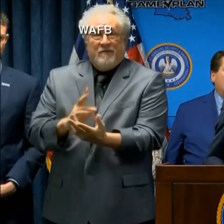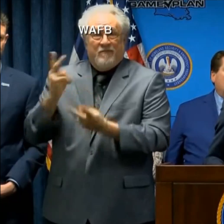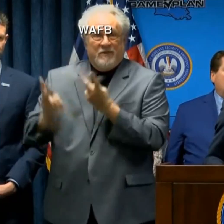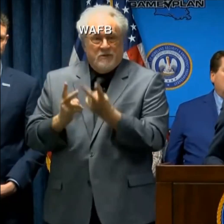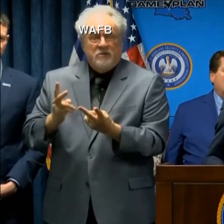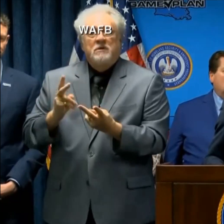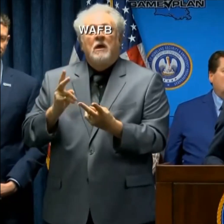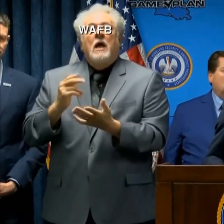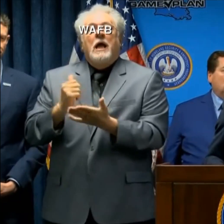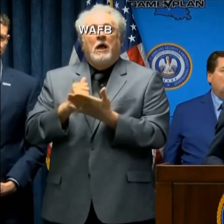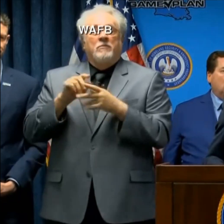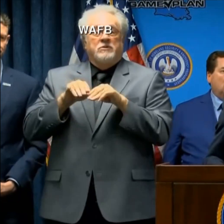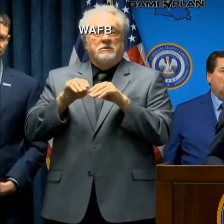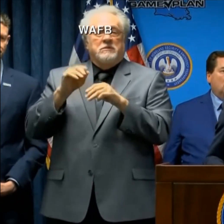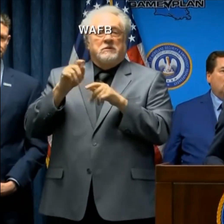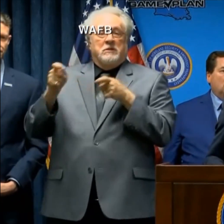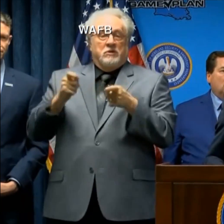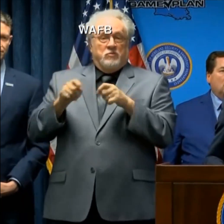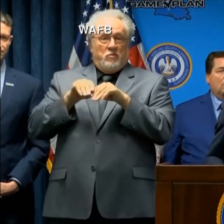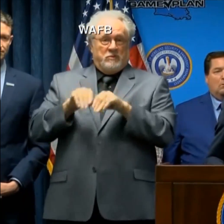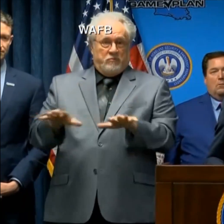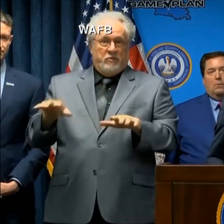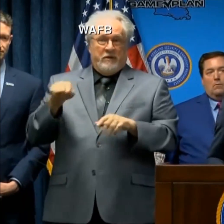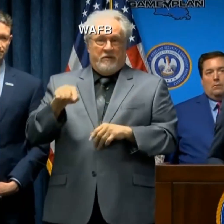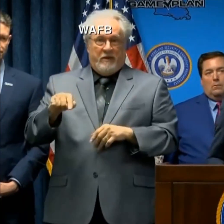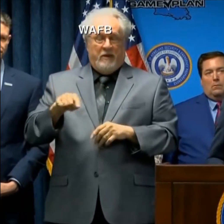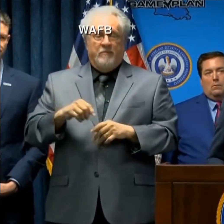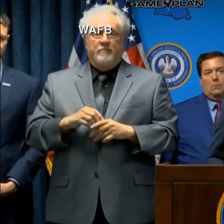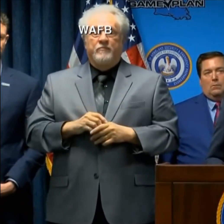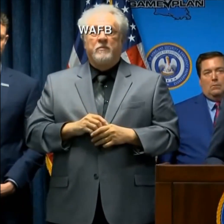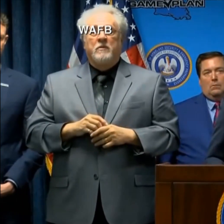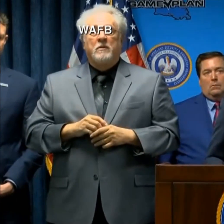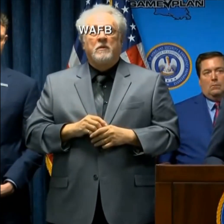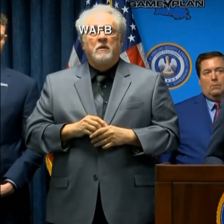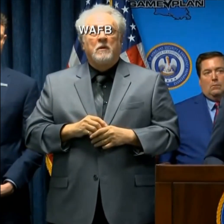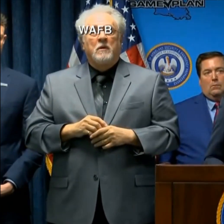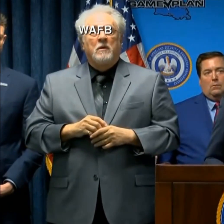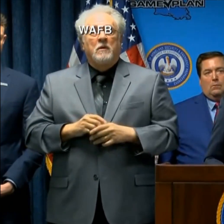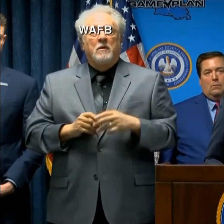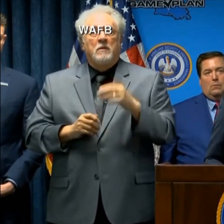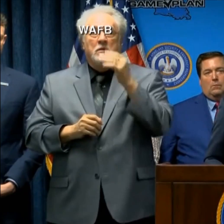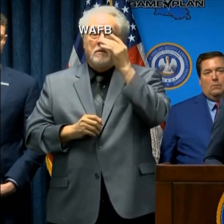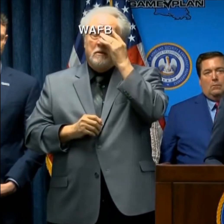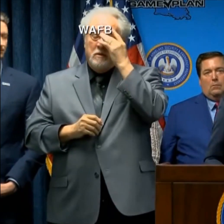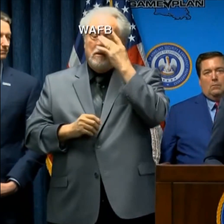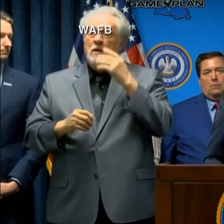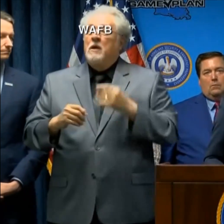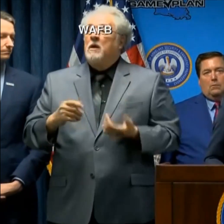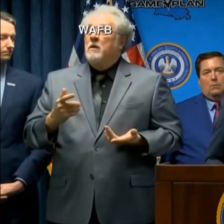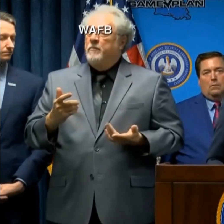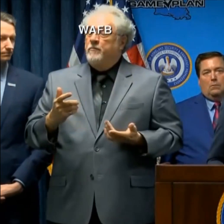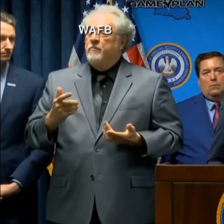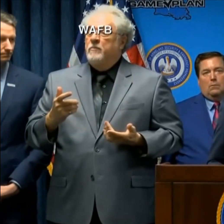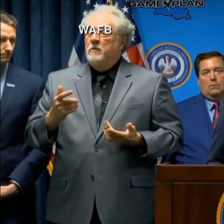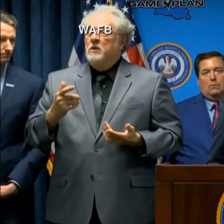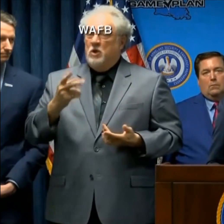of this particular Pomona virus I think it's fair to say and you've seen some of